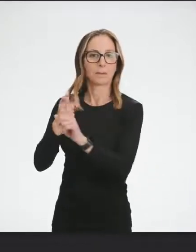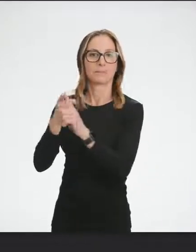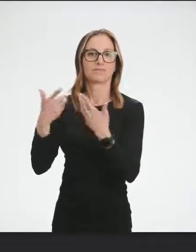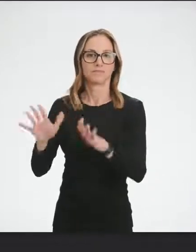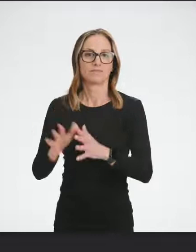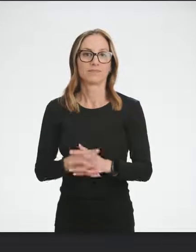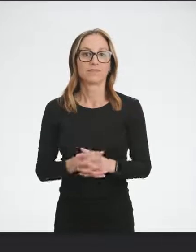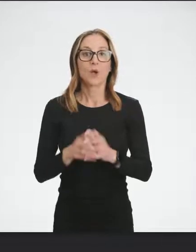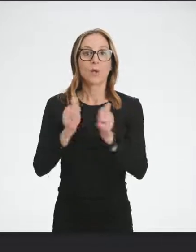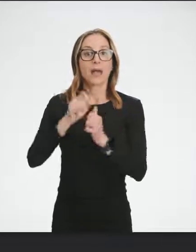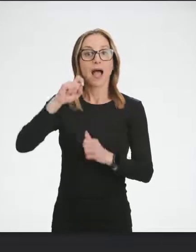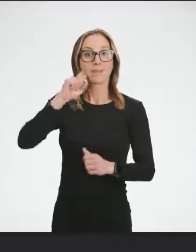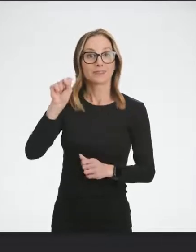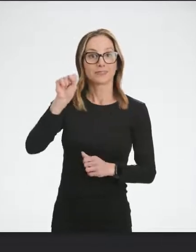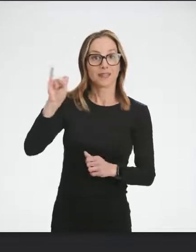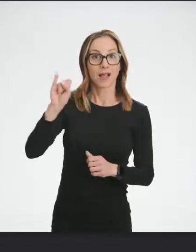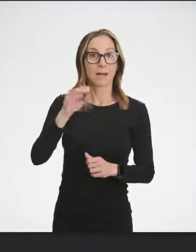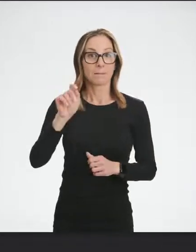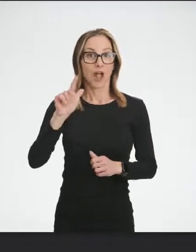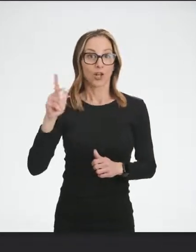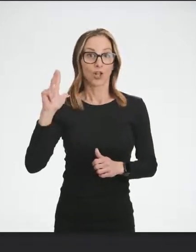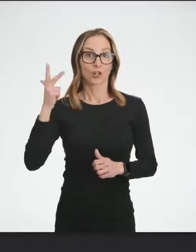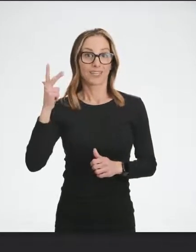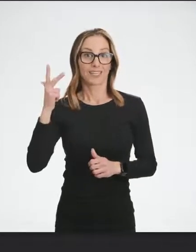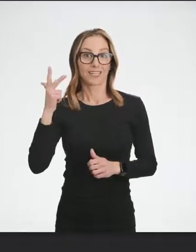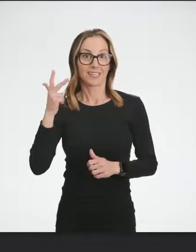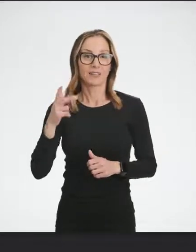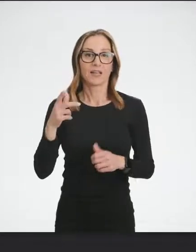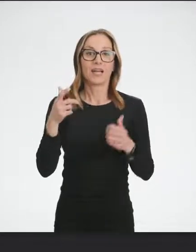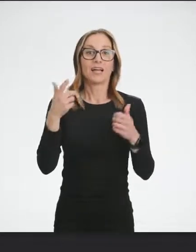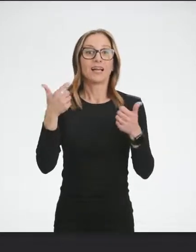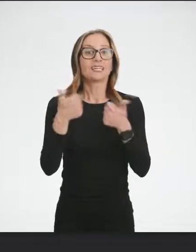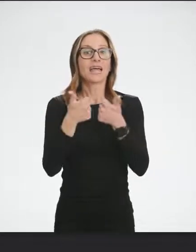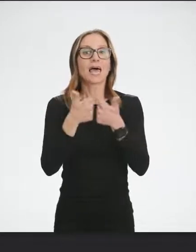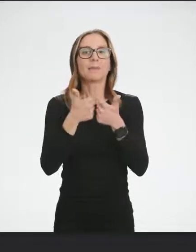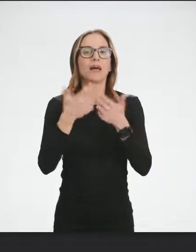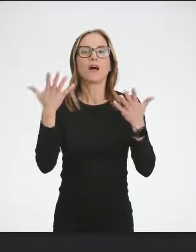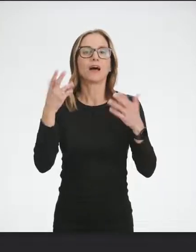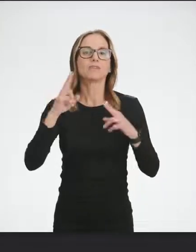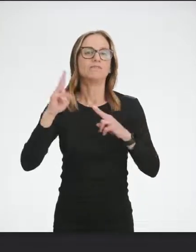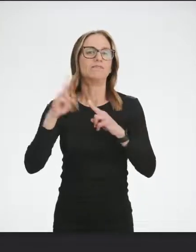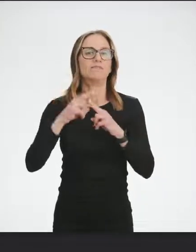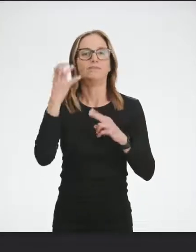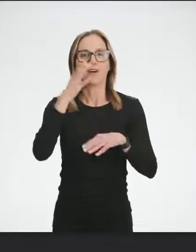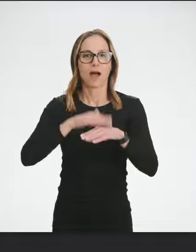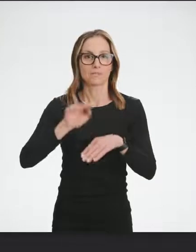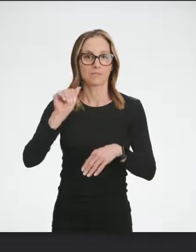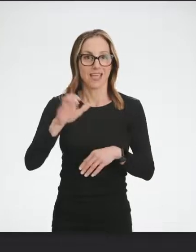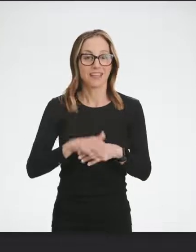With Apple silicon and Metal 3's optimized features, gaming has never looked so good on the Mac. And developers agree.